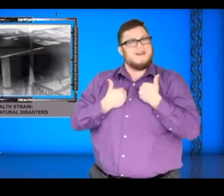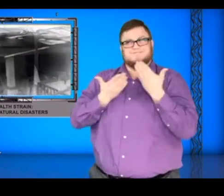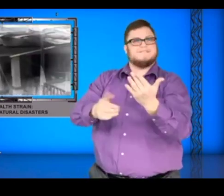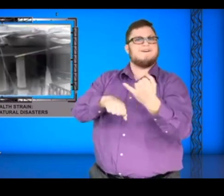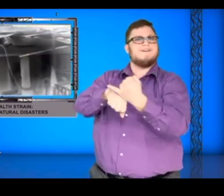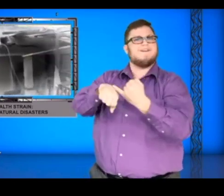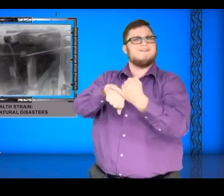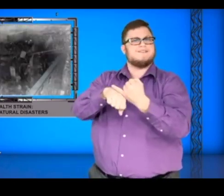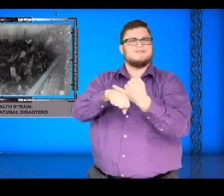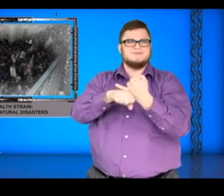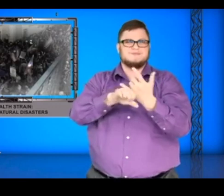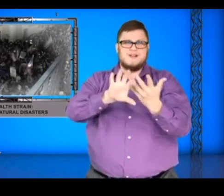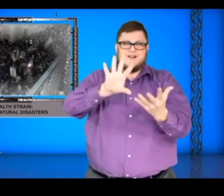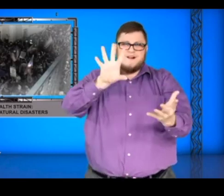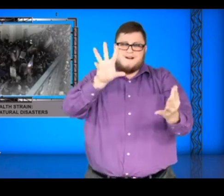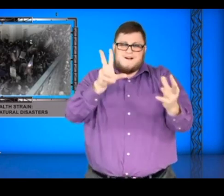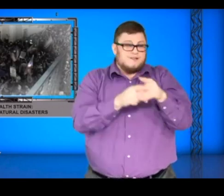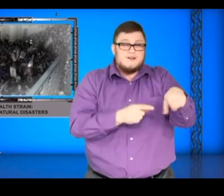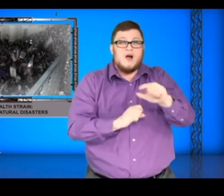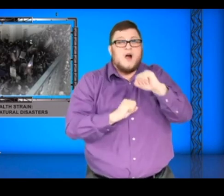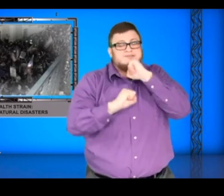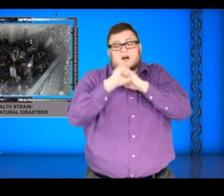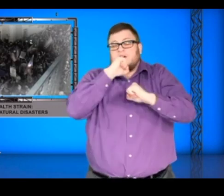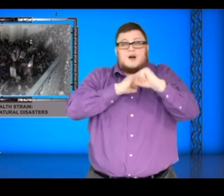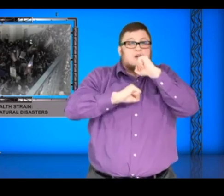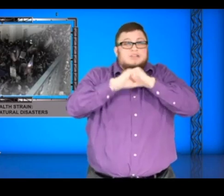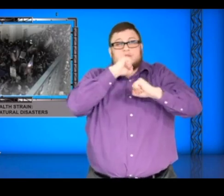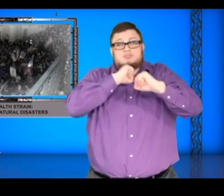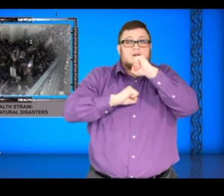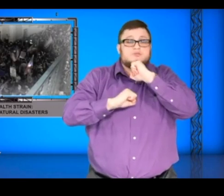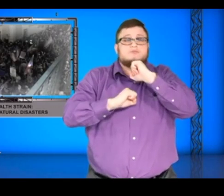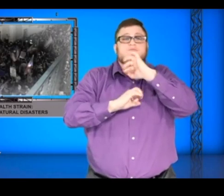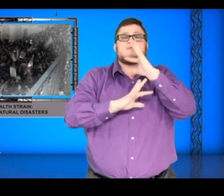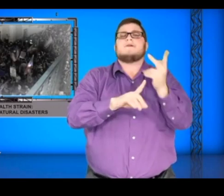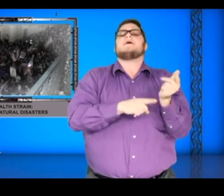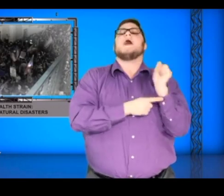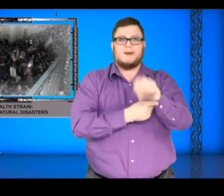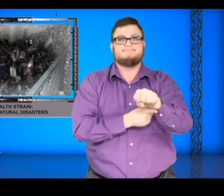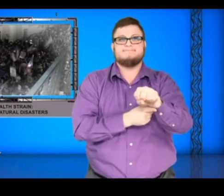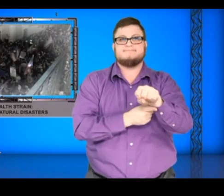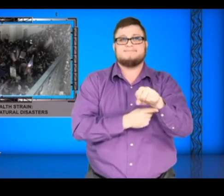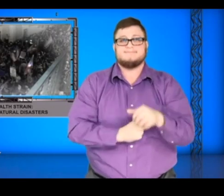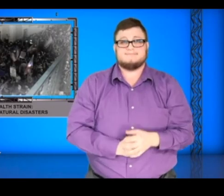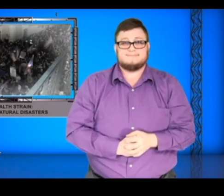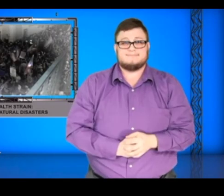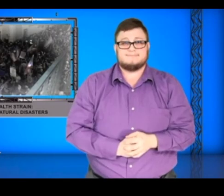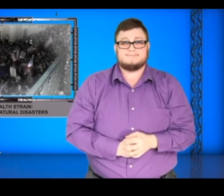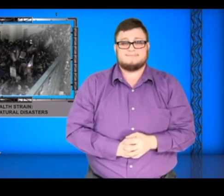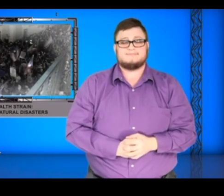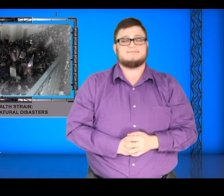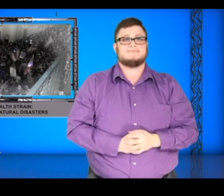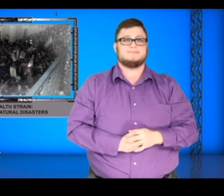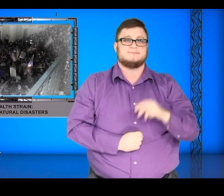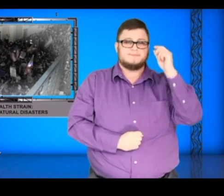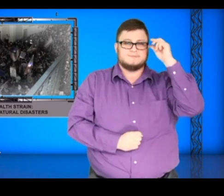resources available on the island to once again overcome the hardship.